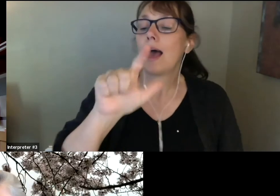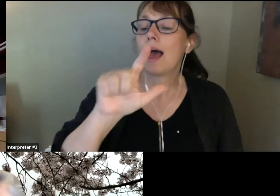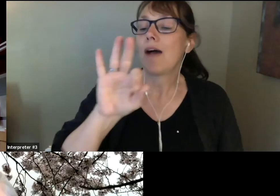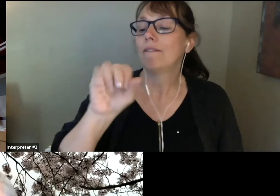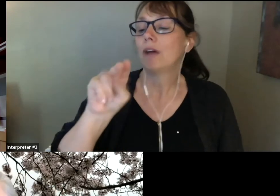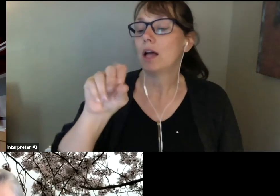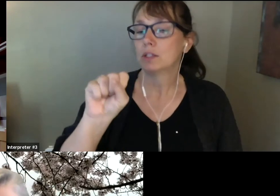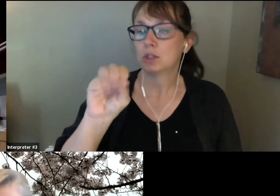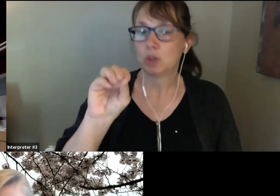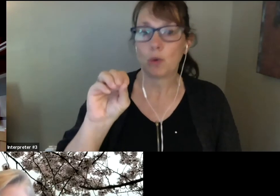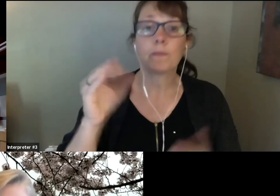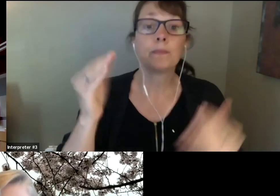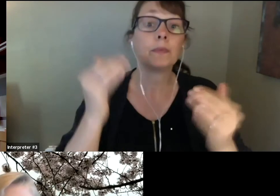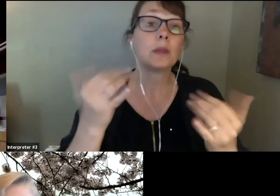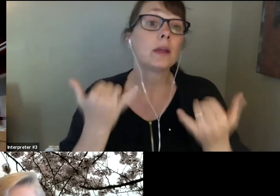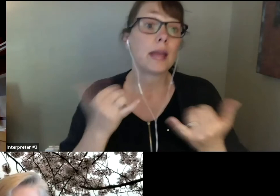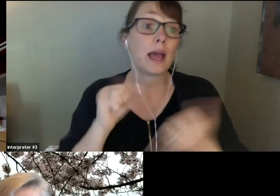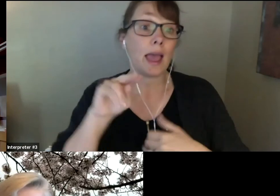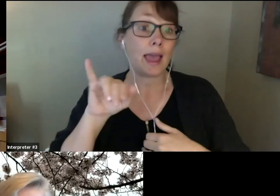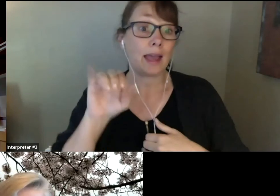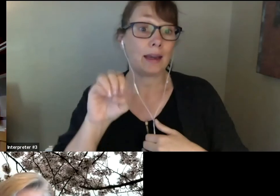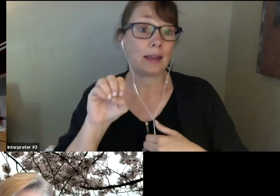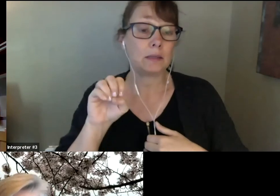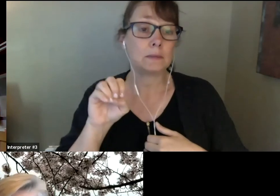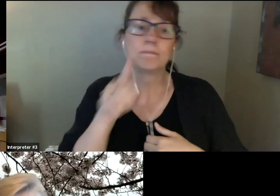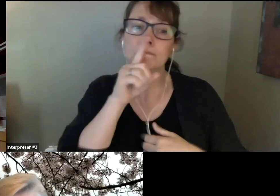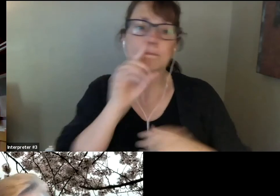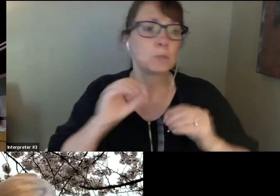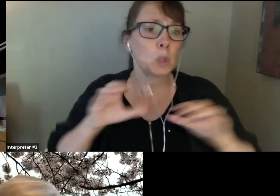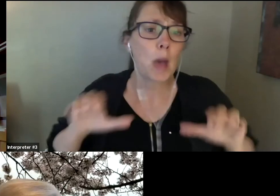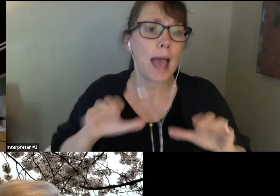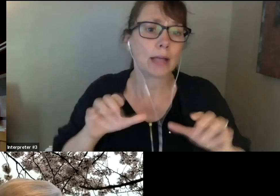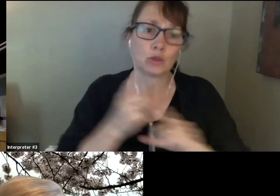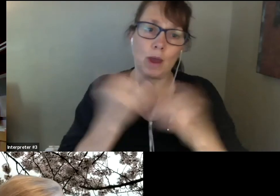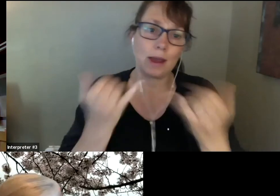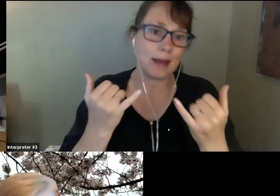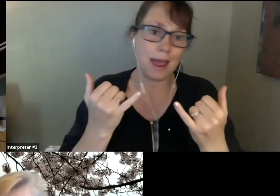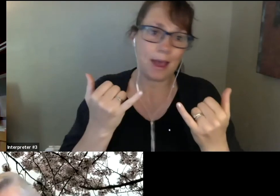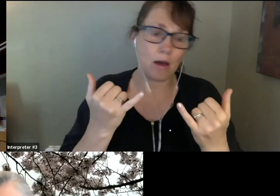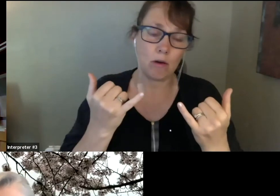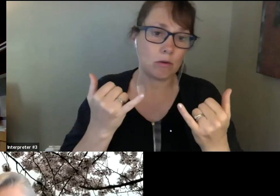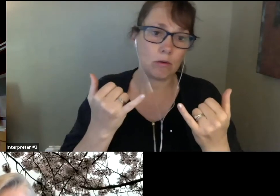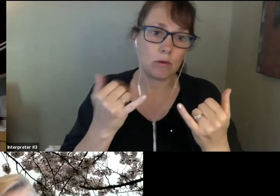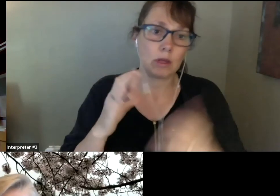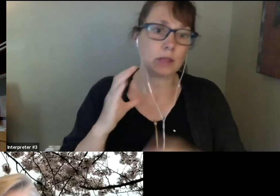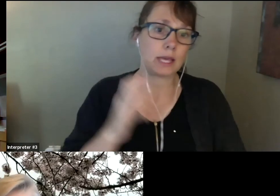There’s no action right now that Council has to take on this; this was mainly